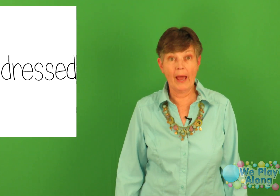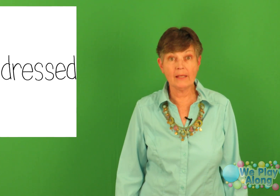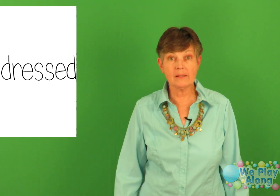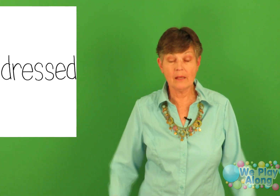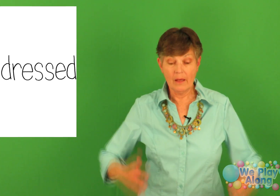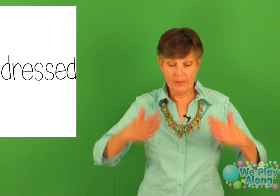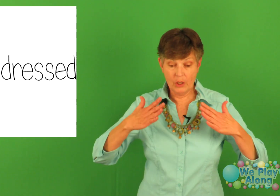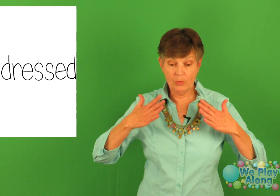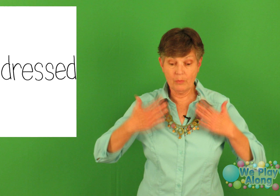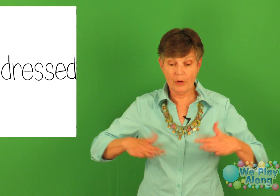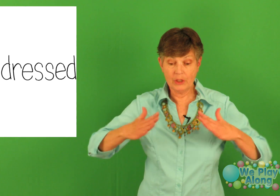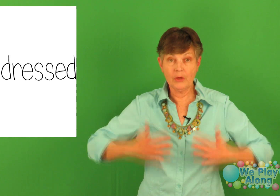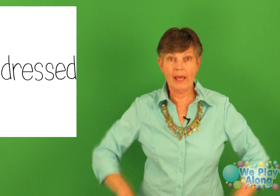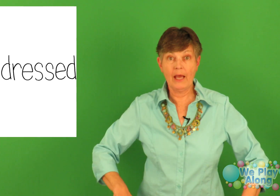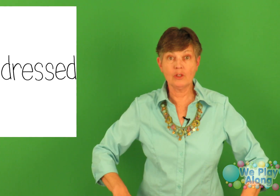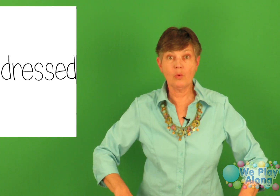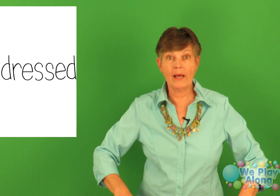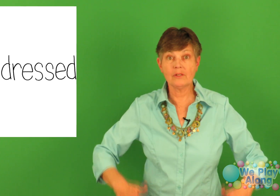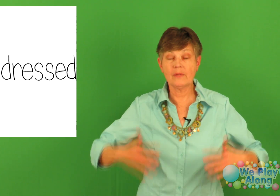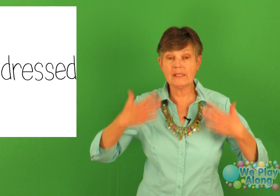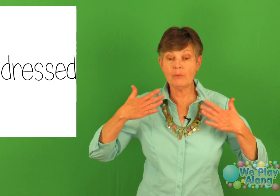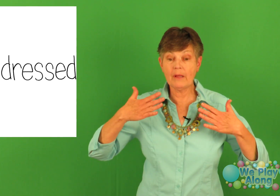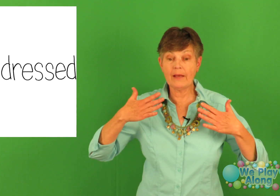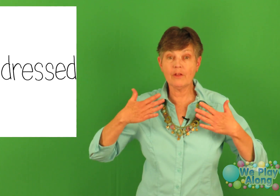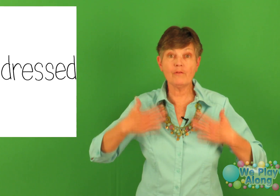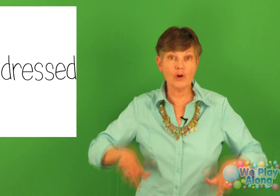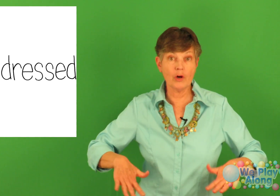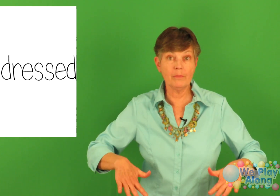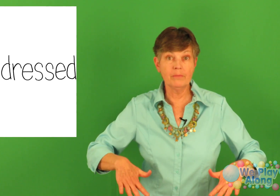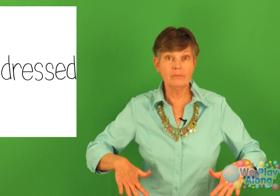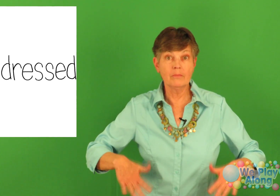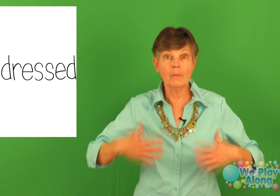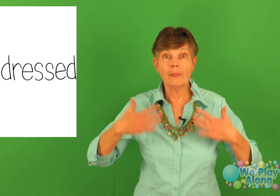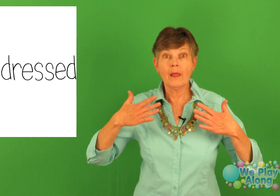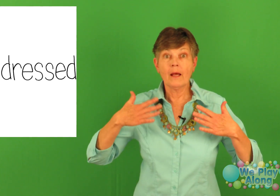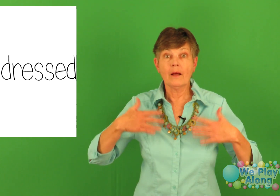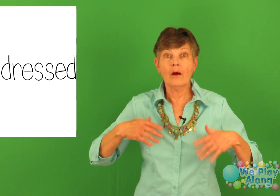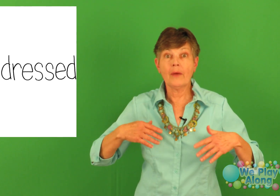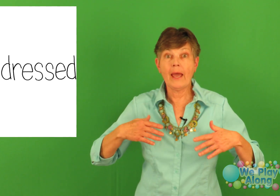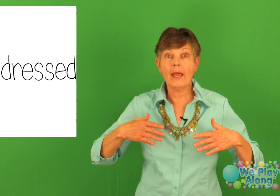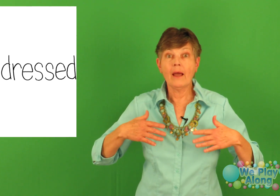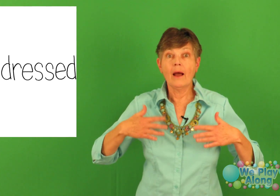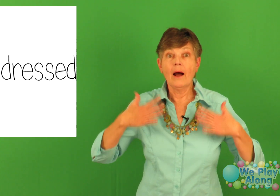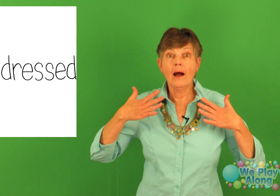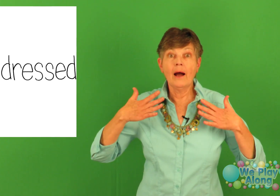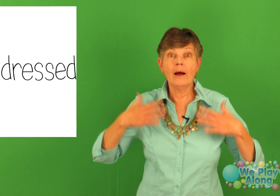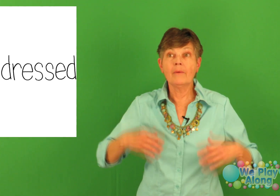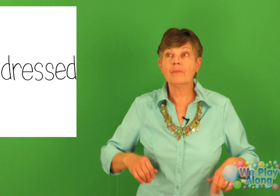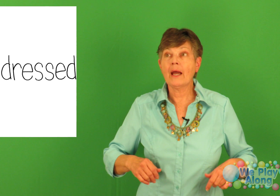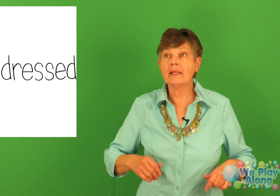then you would brush your hand twice so this would be like the verb okay I need